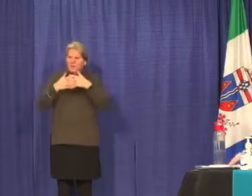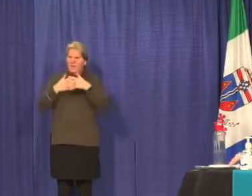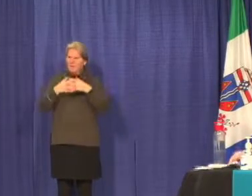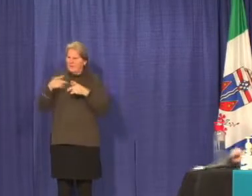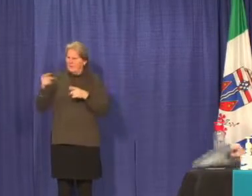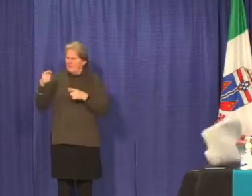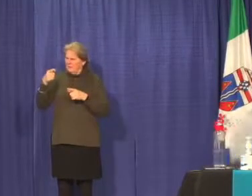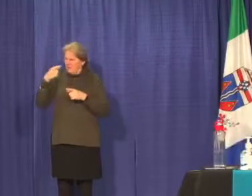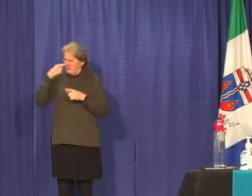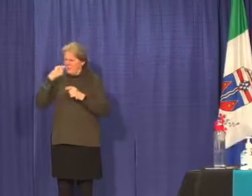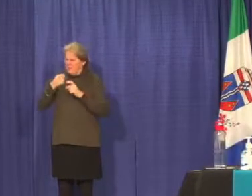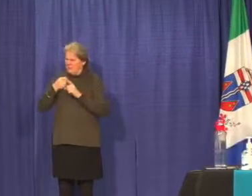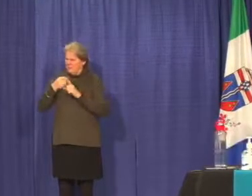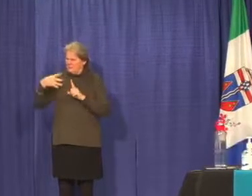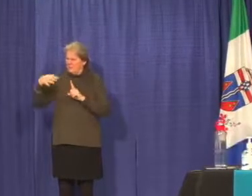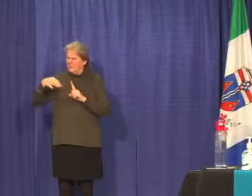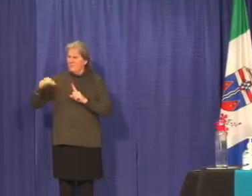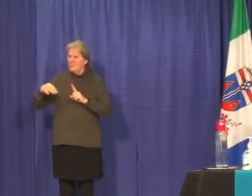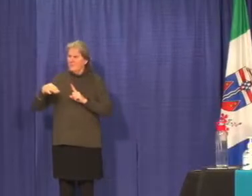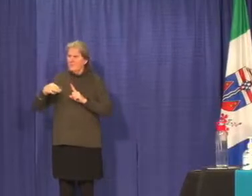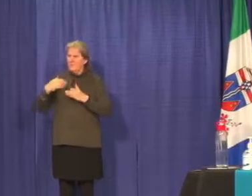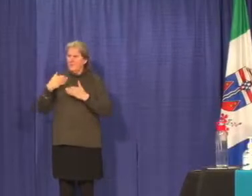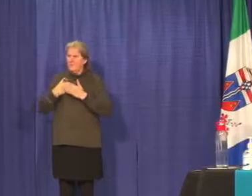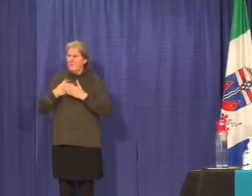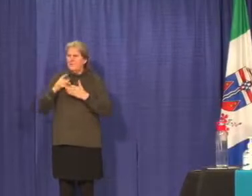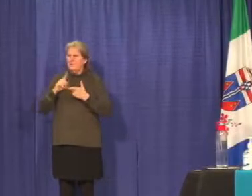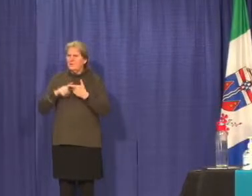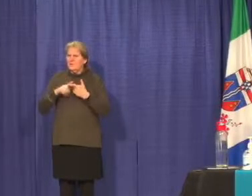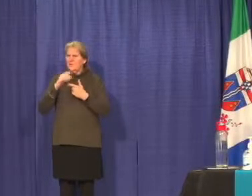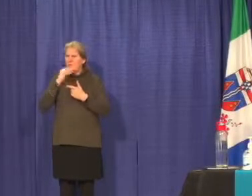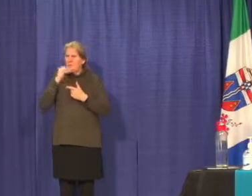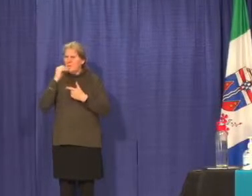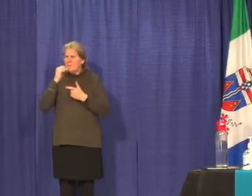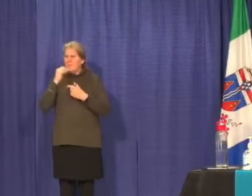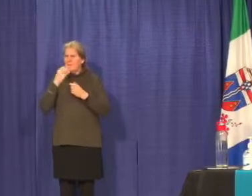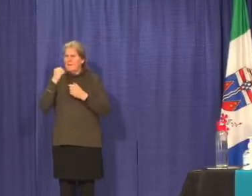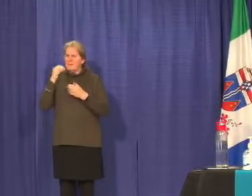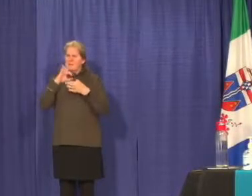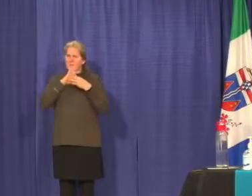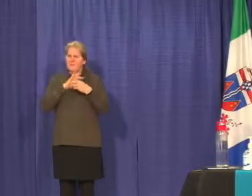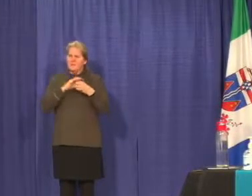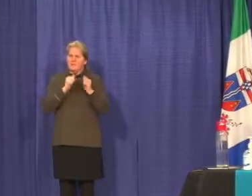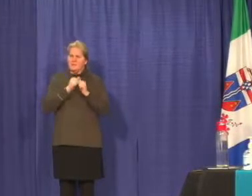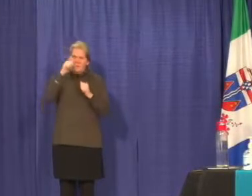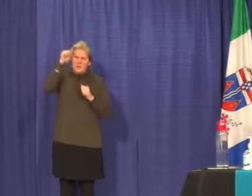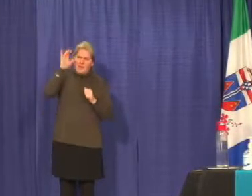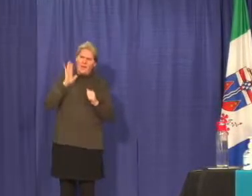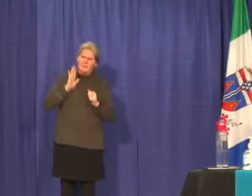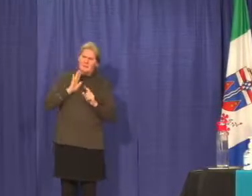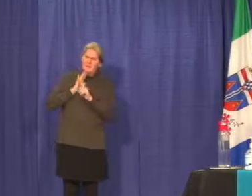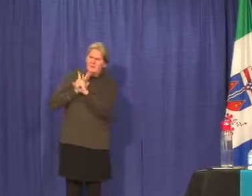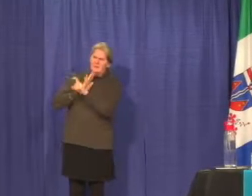Could you elaborate on what you meant by closer to home, maybe a closer relationship with Alaska?